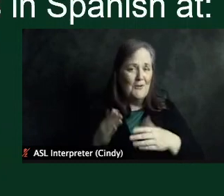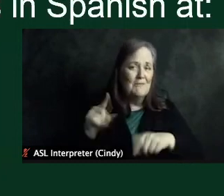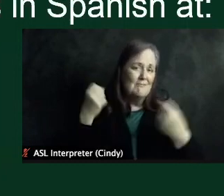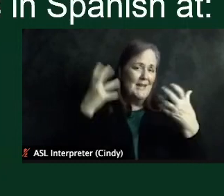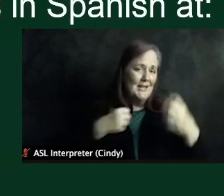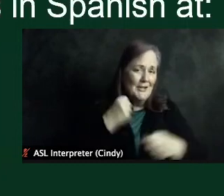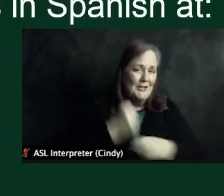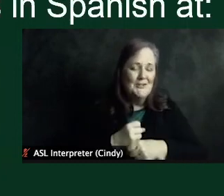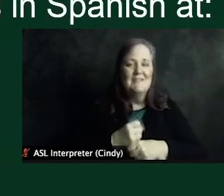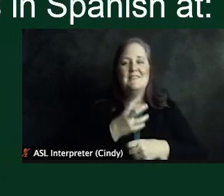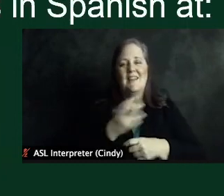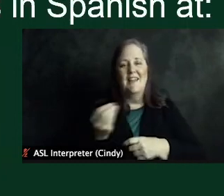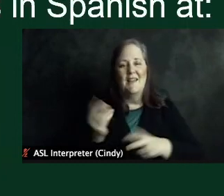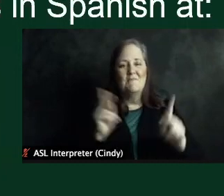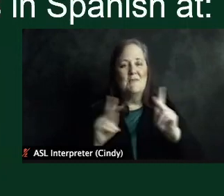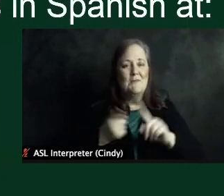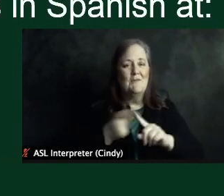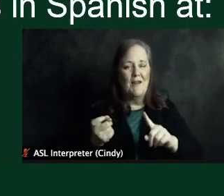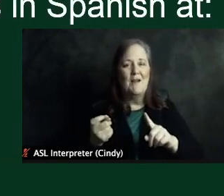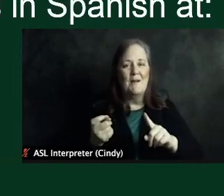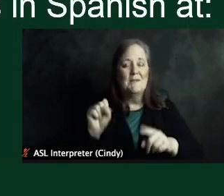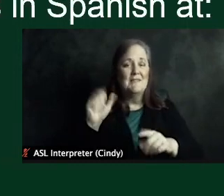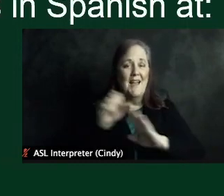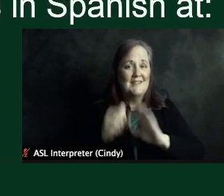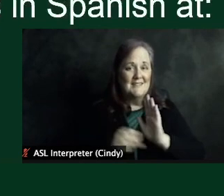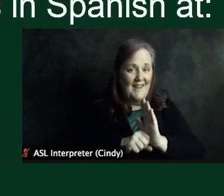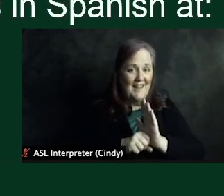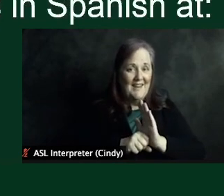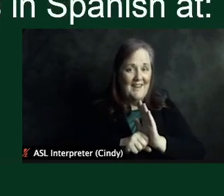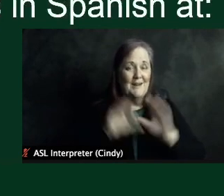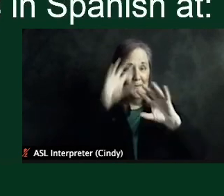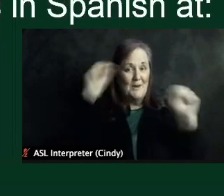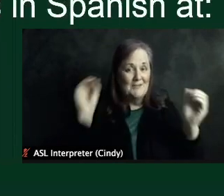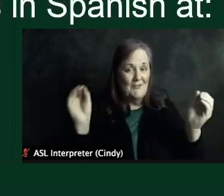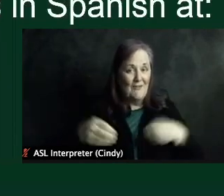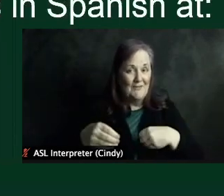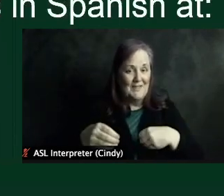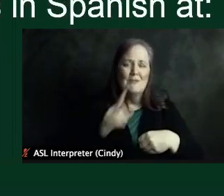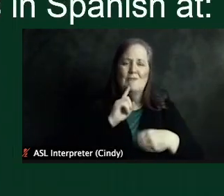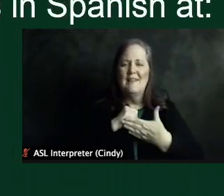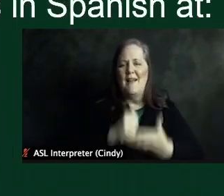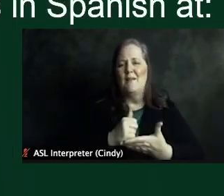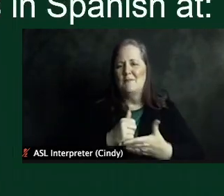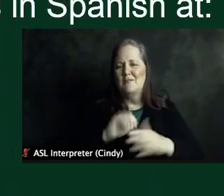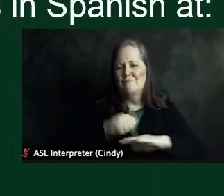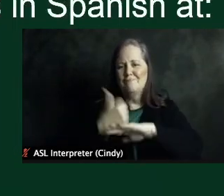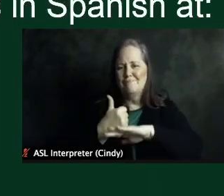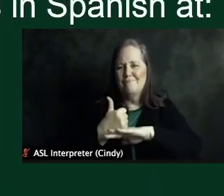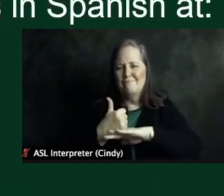and people from the Sacramento State President's Office who really helped put this together behind the scenes